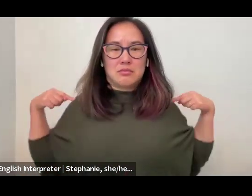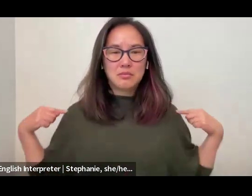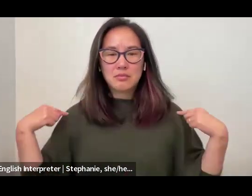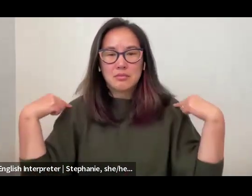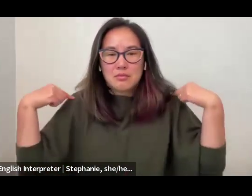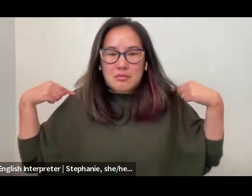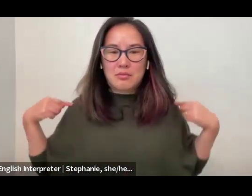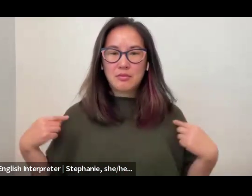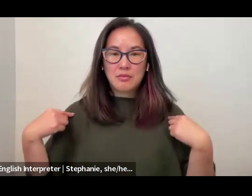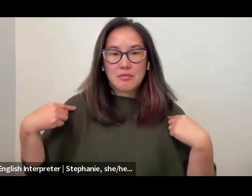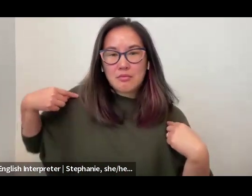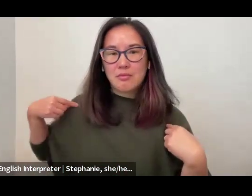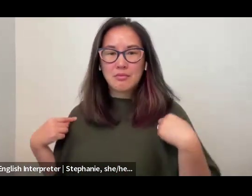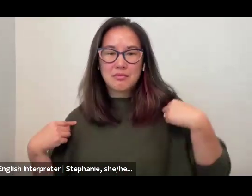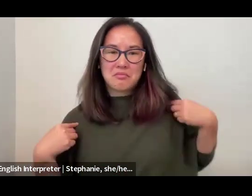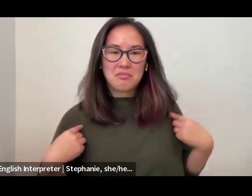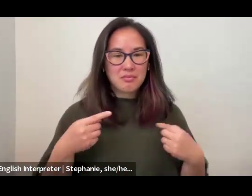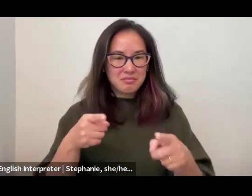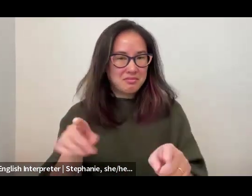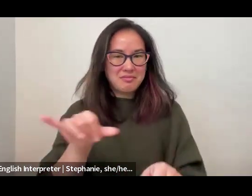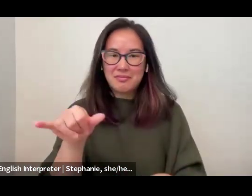You can do one and then the other.